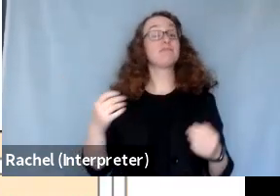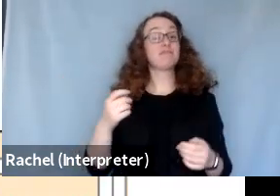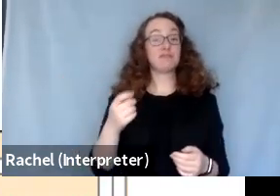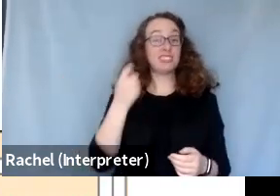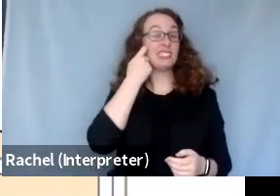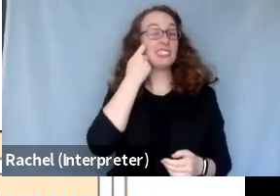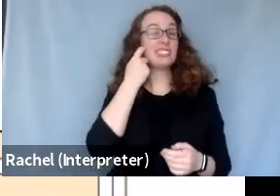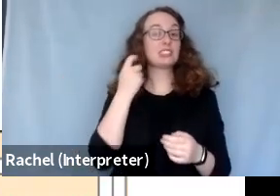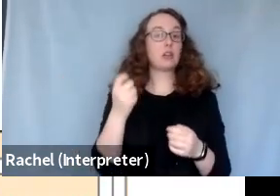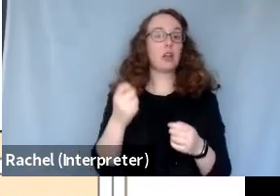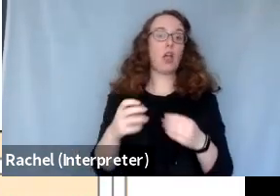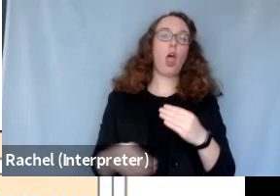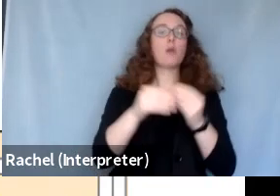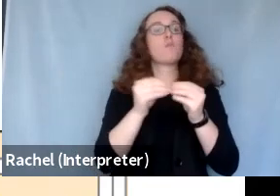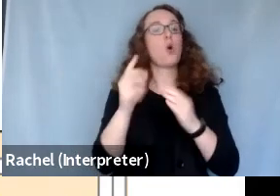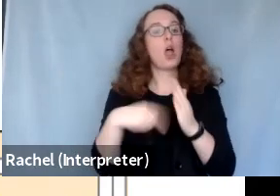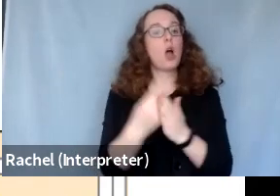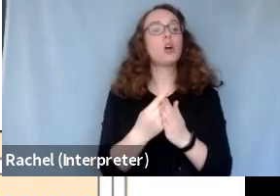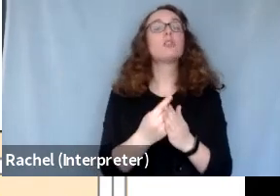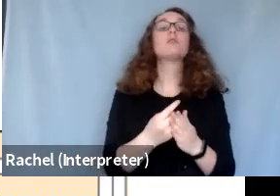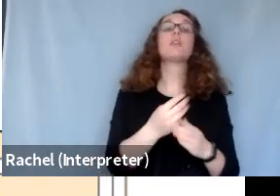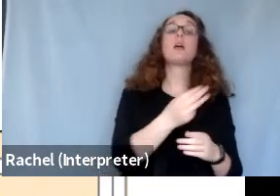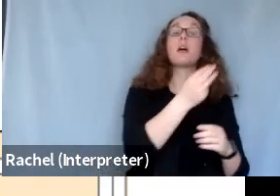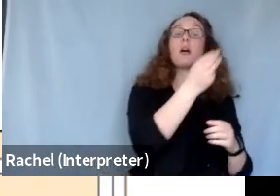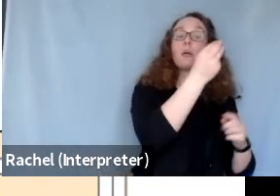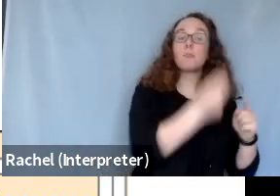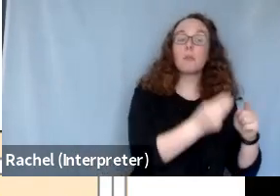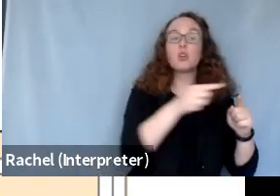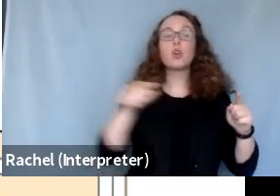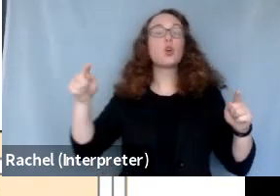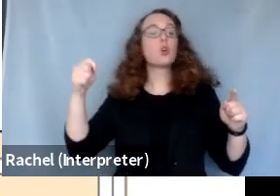We're going to be open Monday through Thursday 9 a.m to 5: 00 p.m